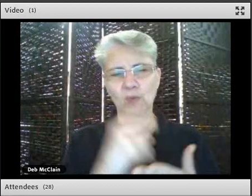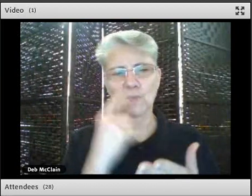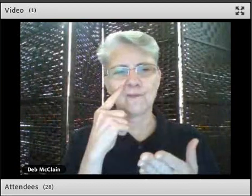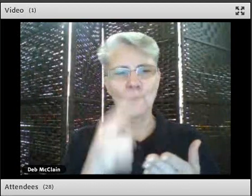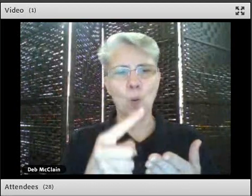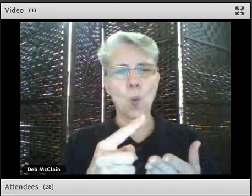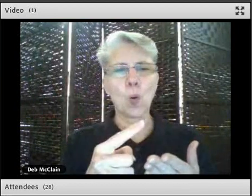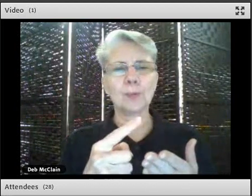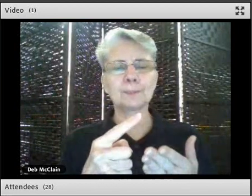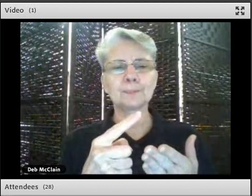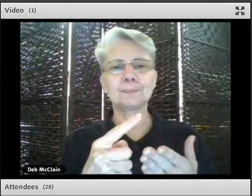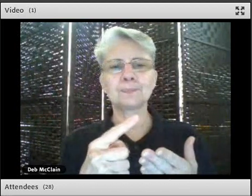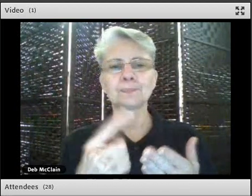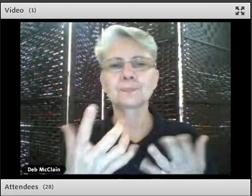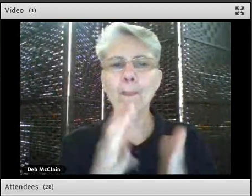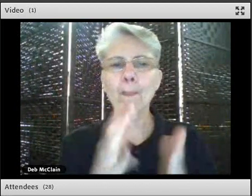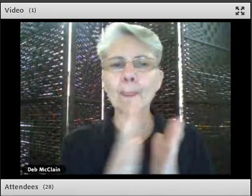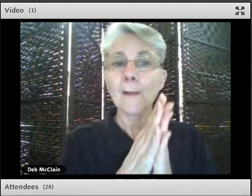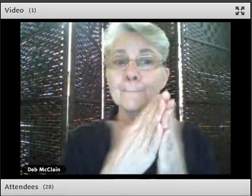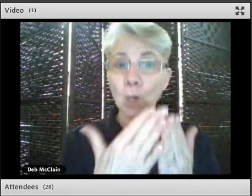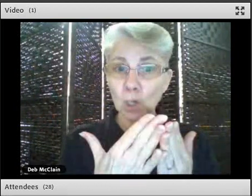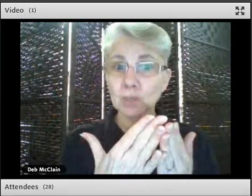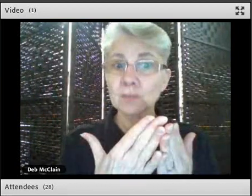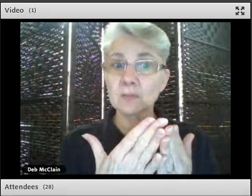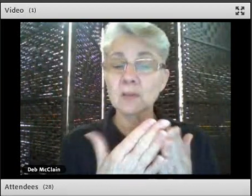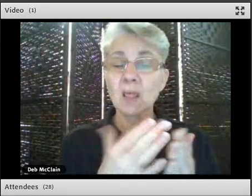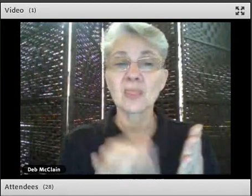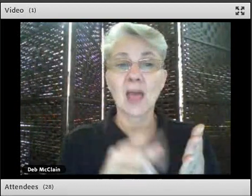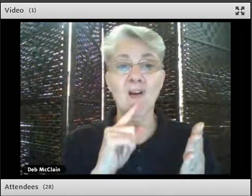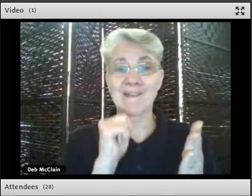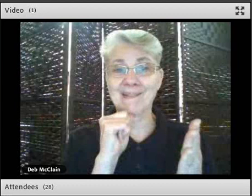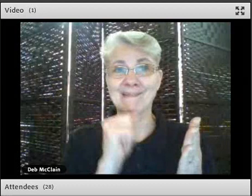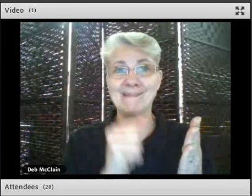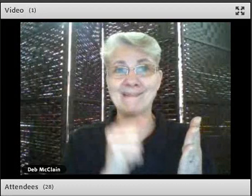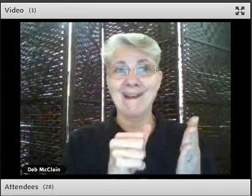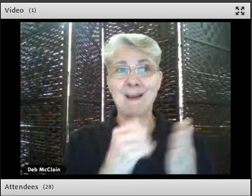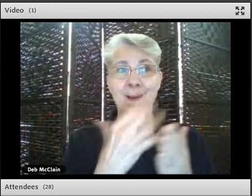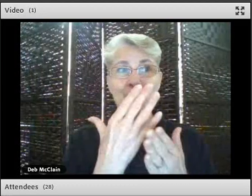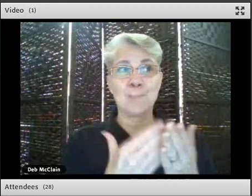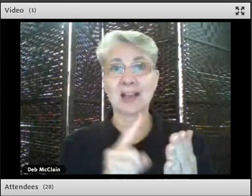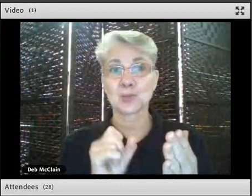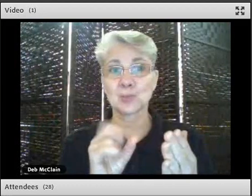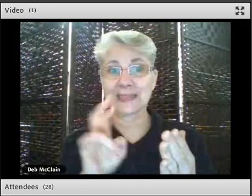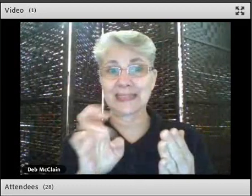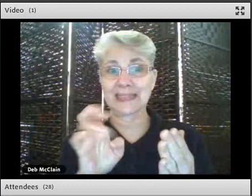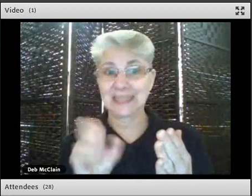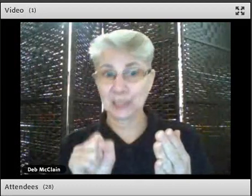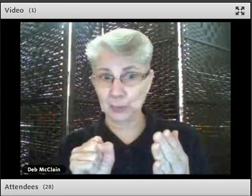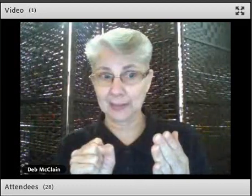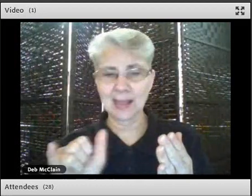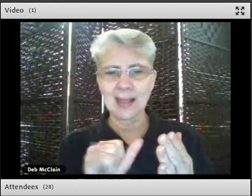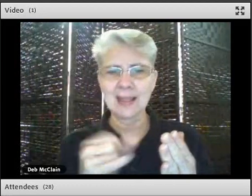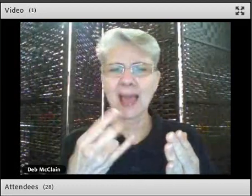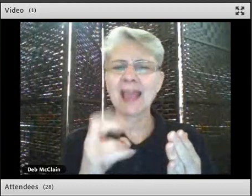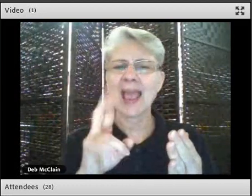Like Harry Potter -- there's seven of them. We think of it as a series, but there's no series title to it, right?